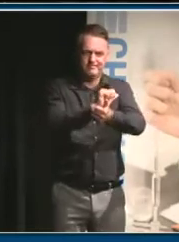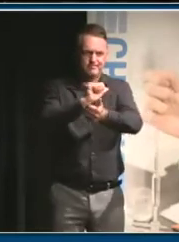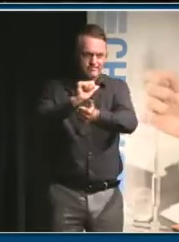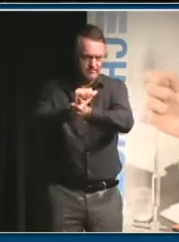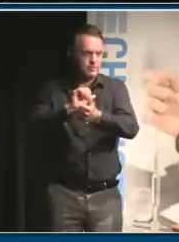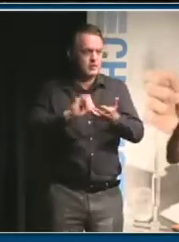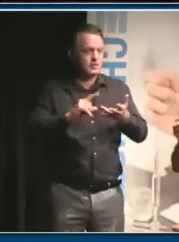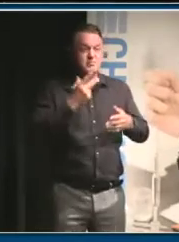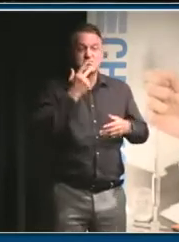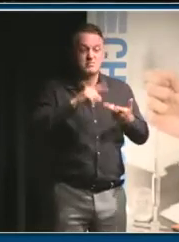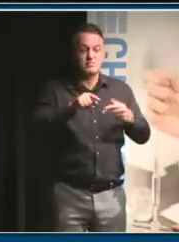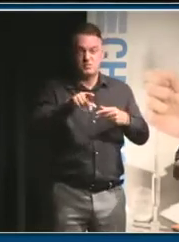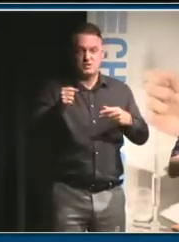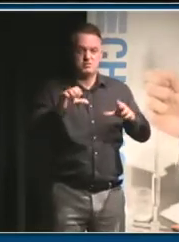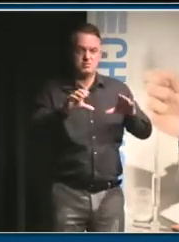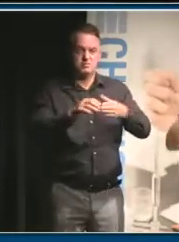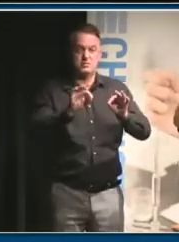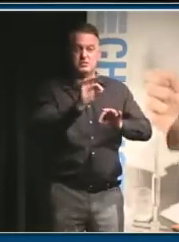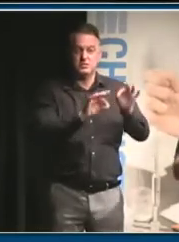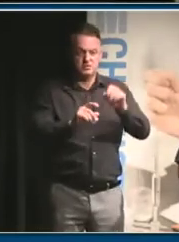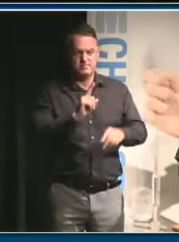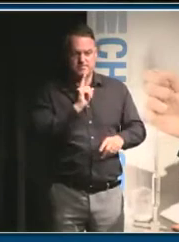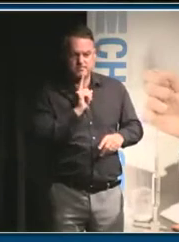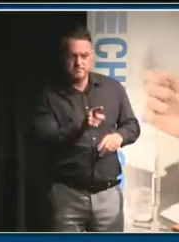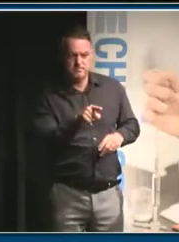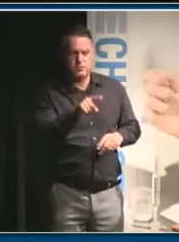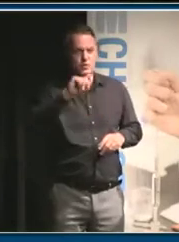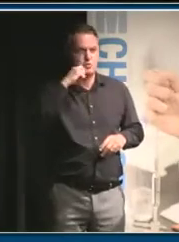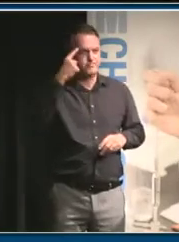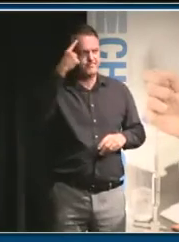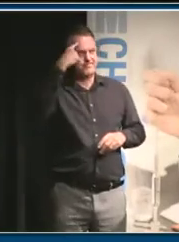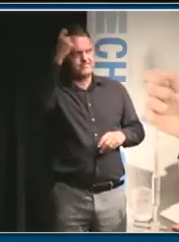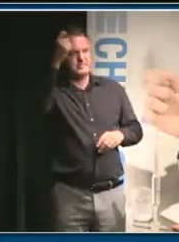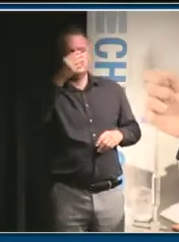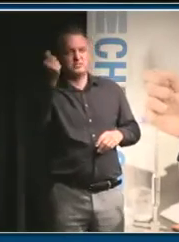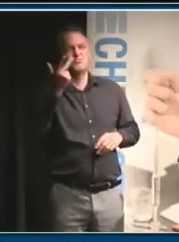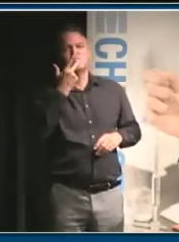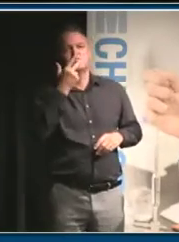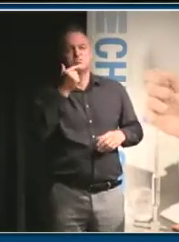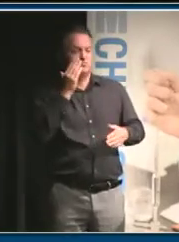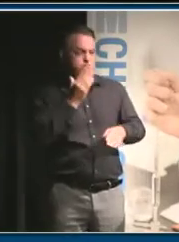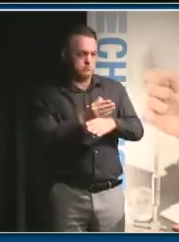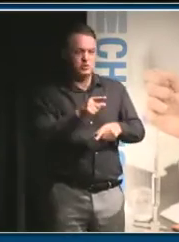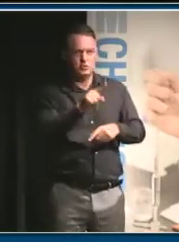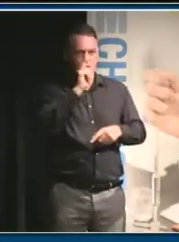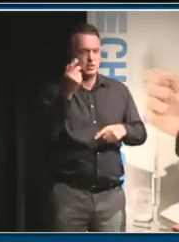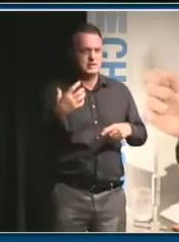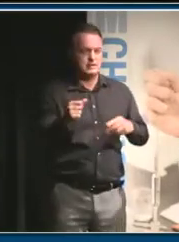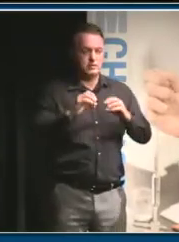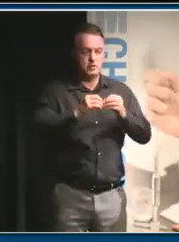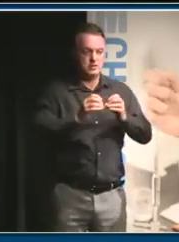took a group of scientists and you said “Okay we're going to come up with some arbitrary constraint. You can no longer use a molecule that begins with the letter D.”